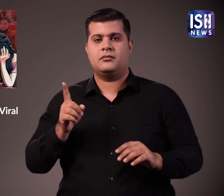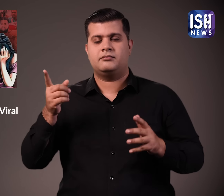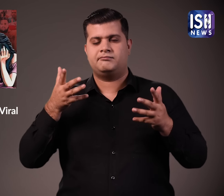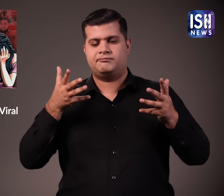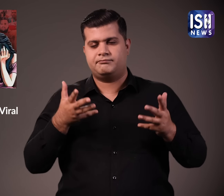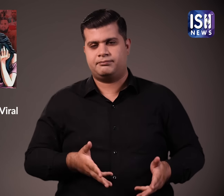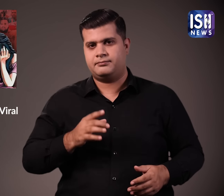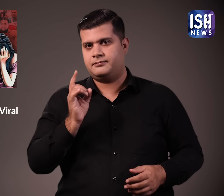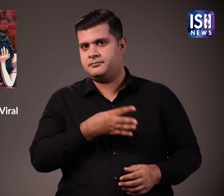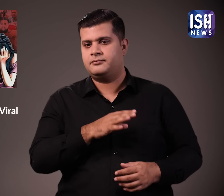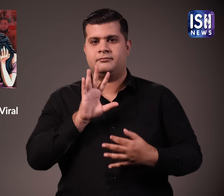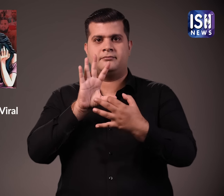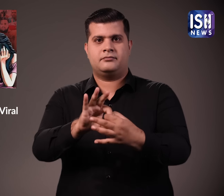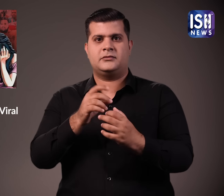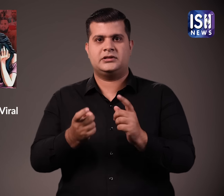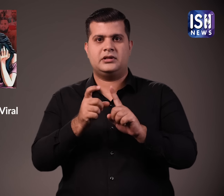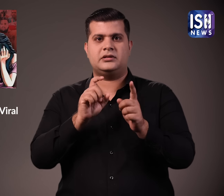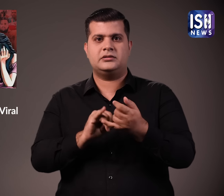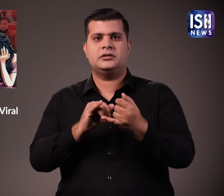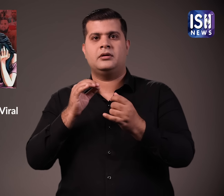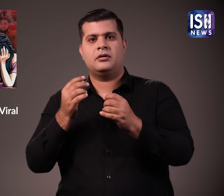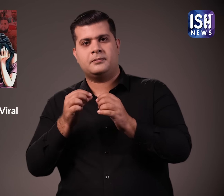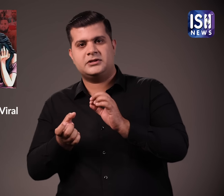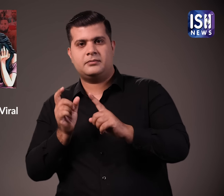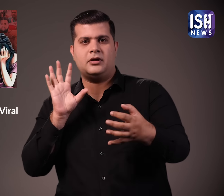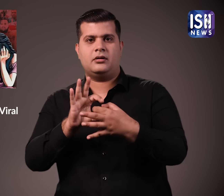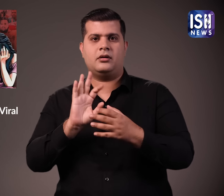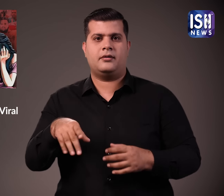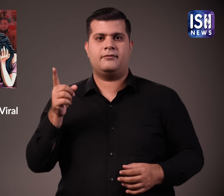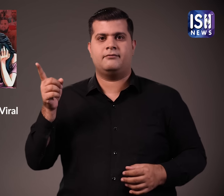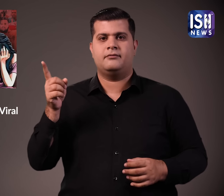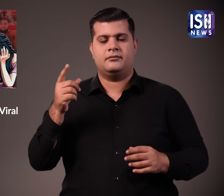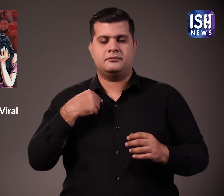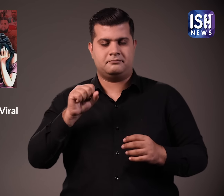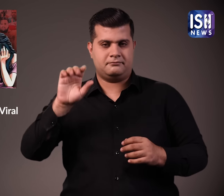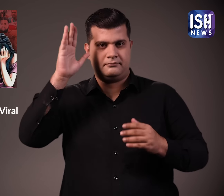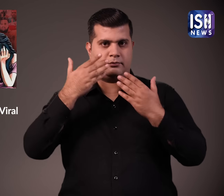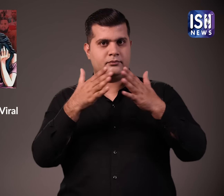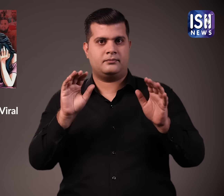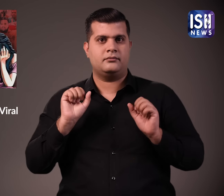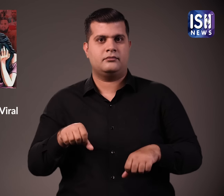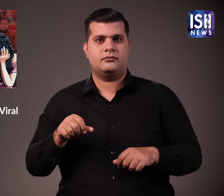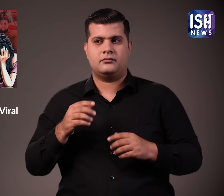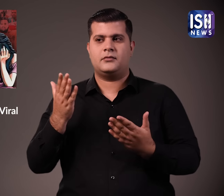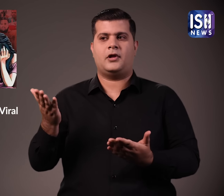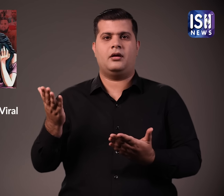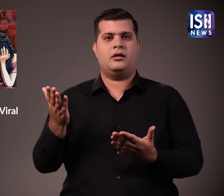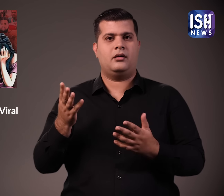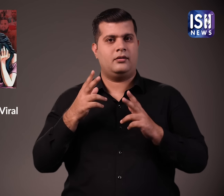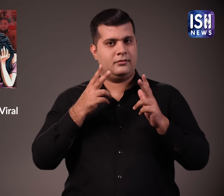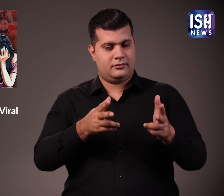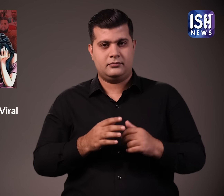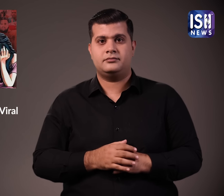"But still BJP decided to ally with JD (S)", the two leaders claimed.